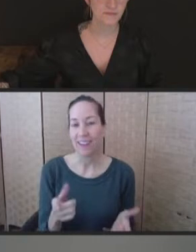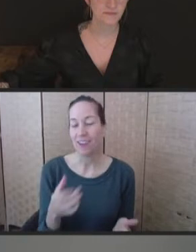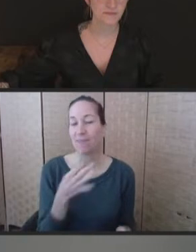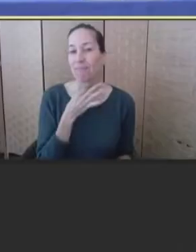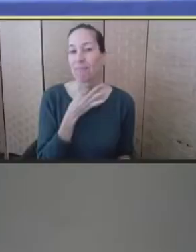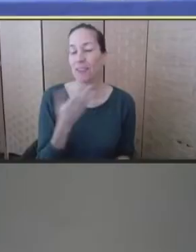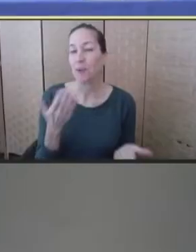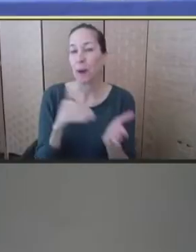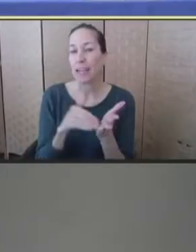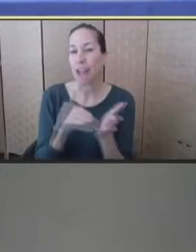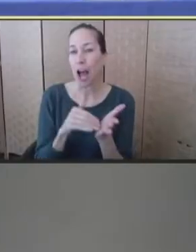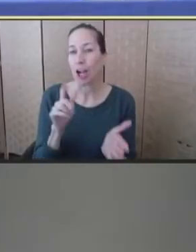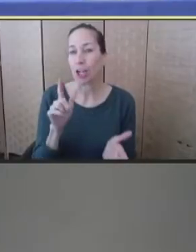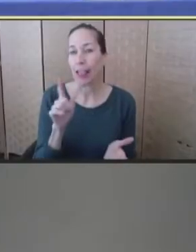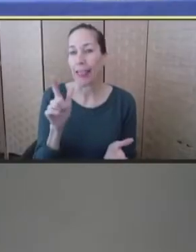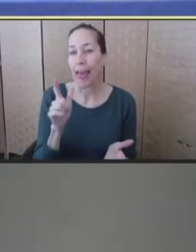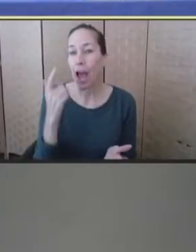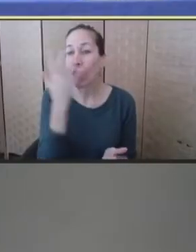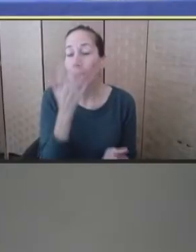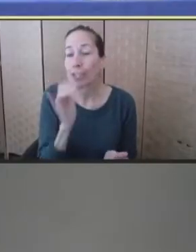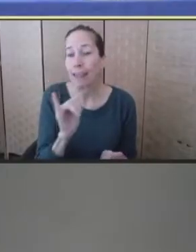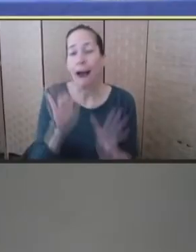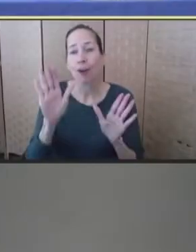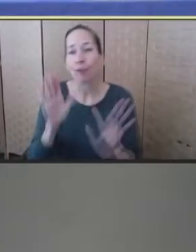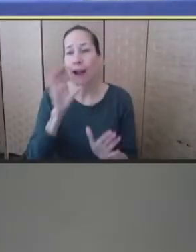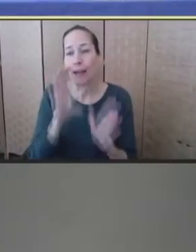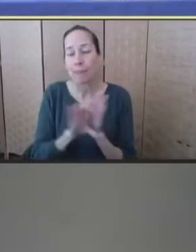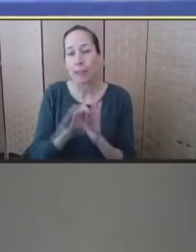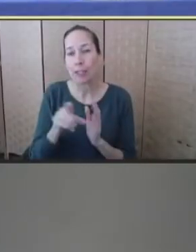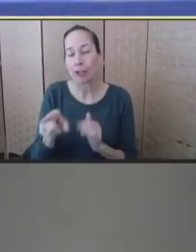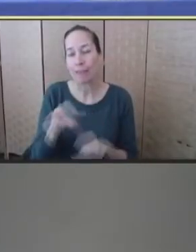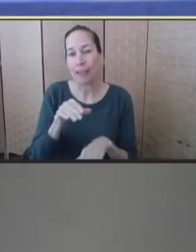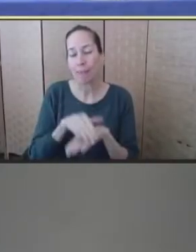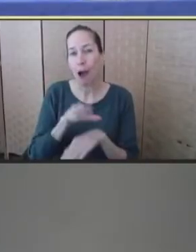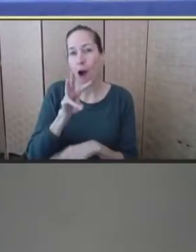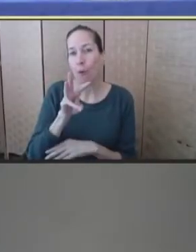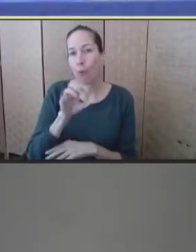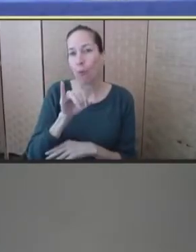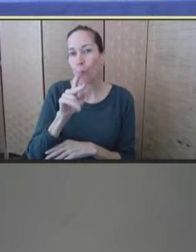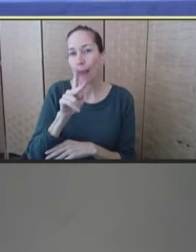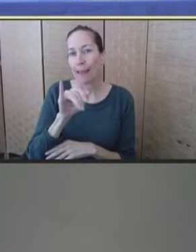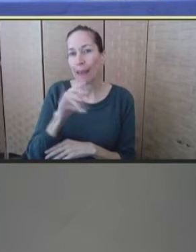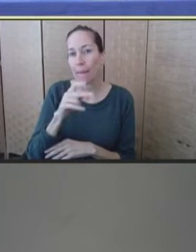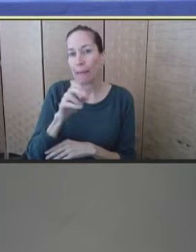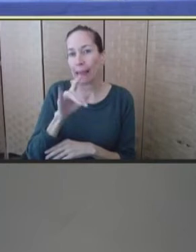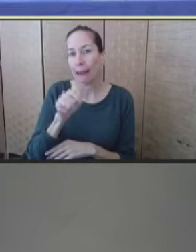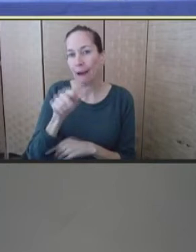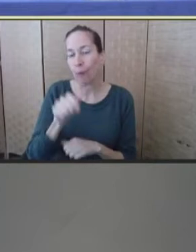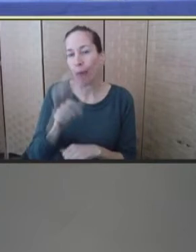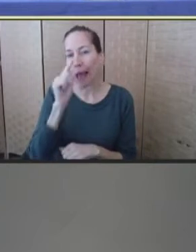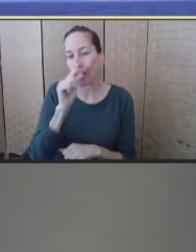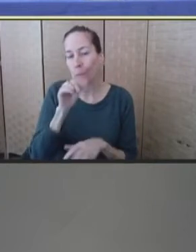picture of him in Wikipedia. So, google Steven Lehrer in Wikipedia and you'll see him.